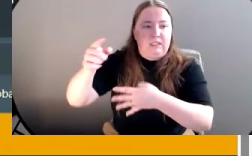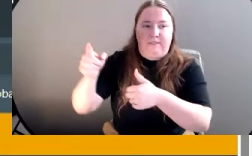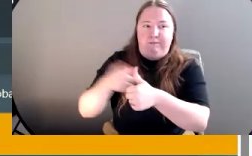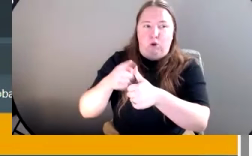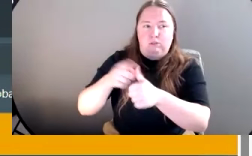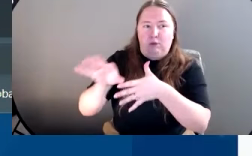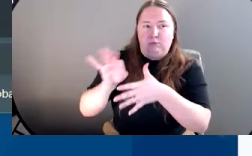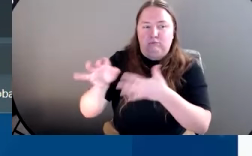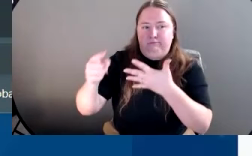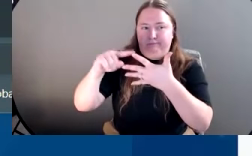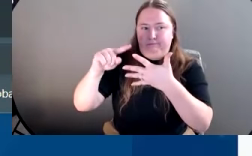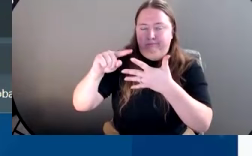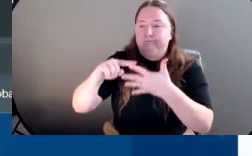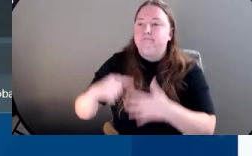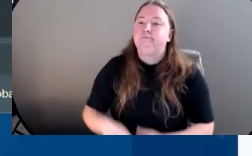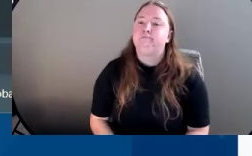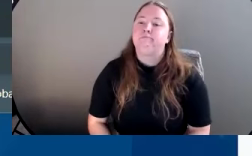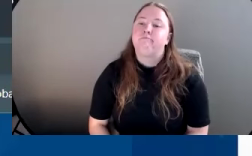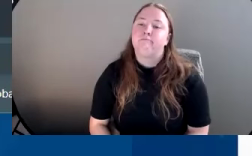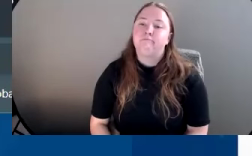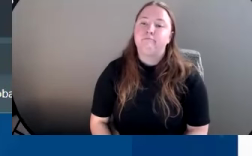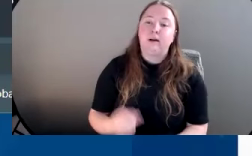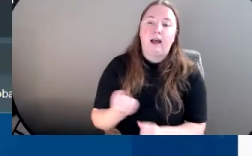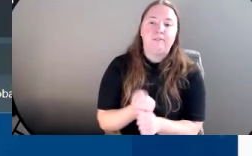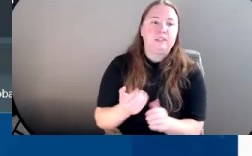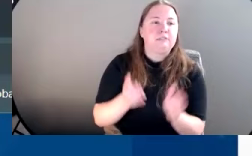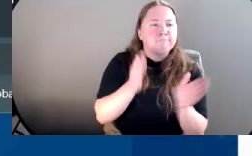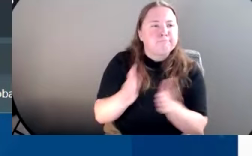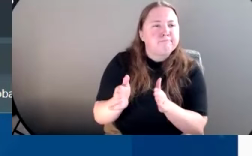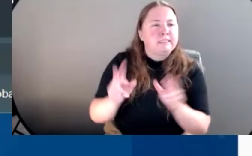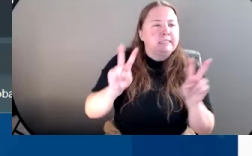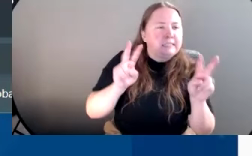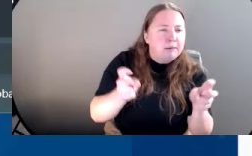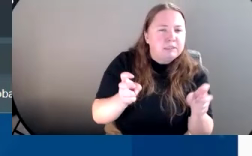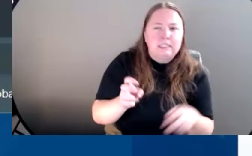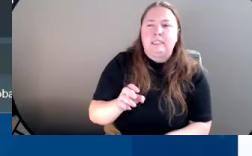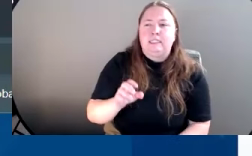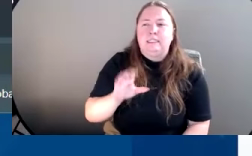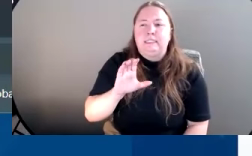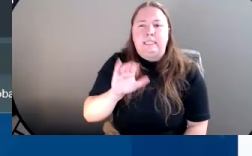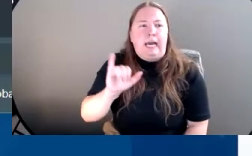Everything is organized either by subject or CID or by discipline.